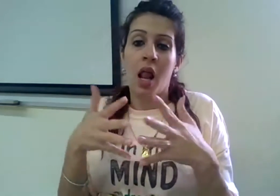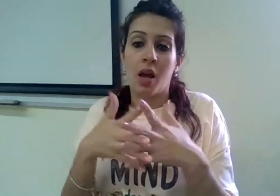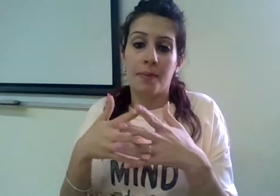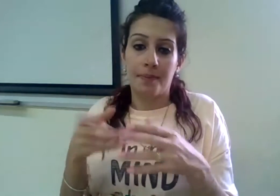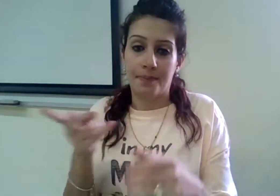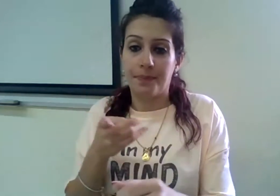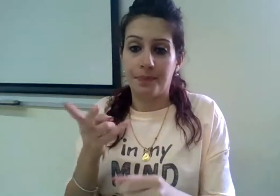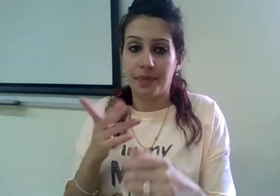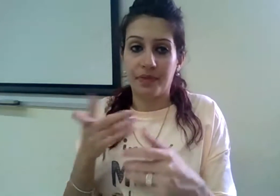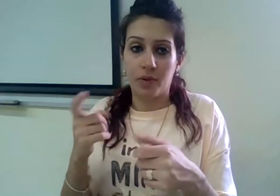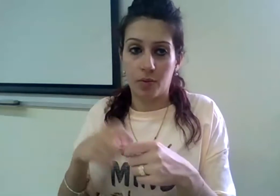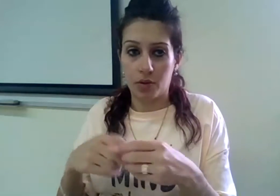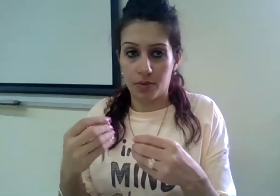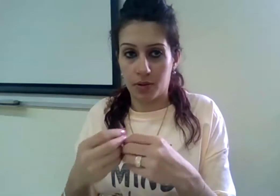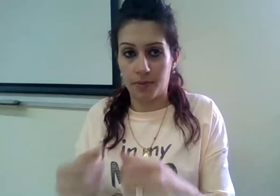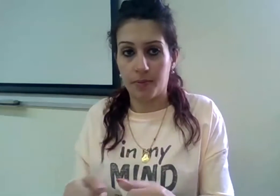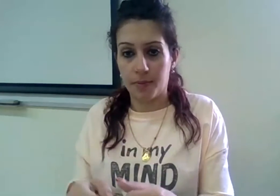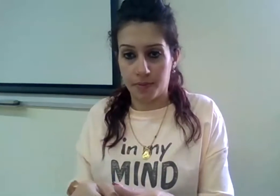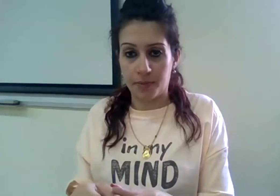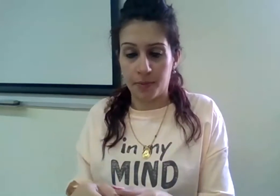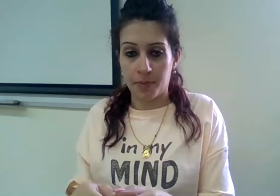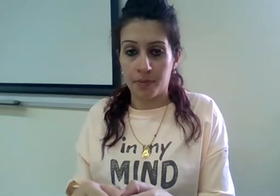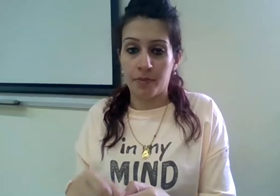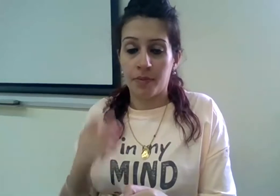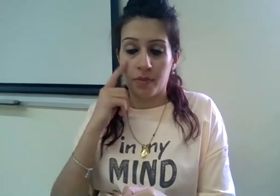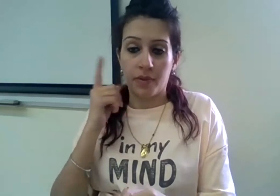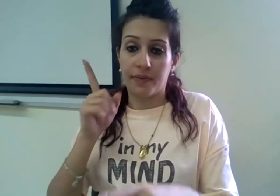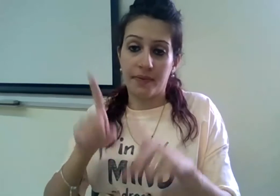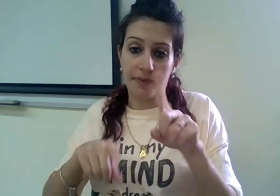So you would like to maybe now answer already the question?